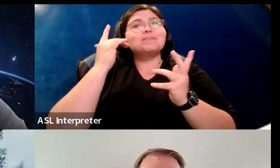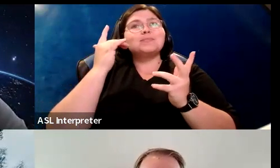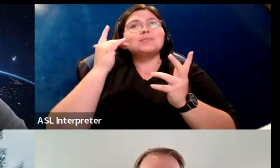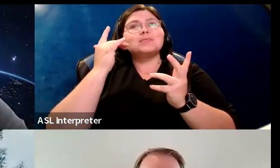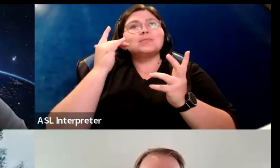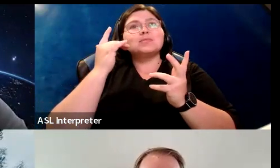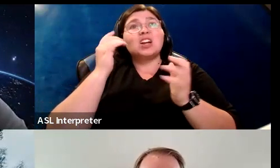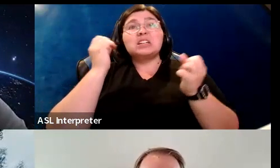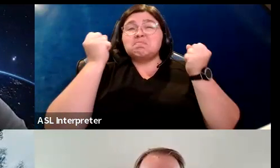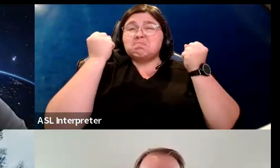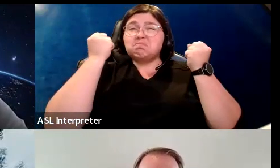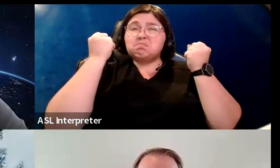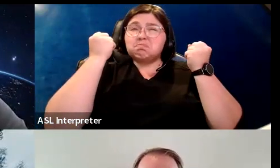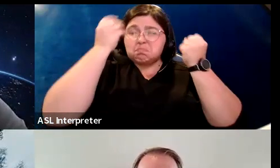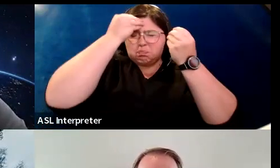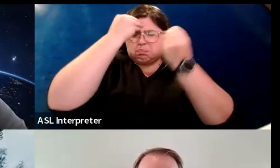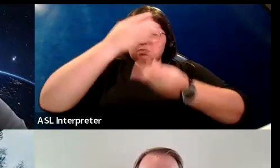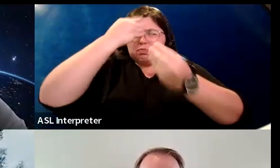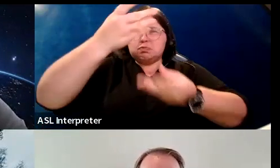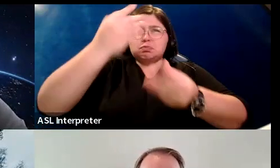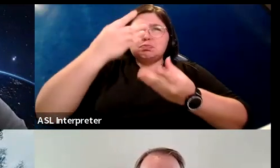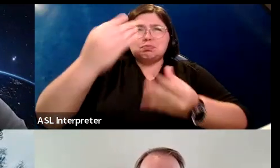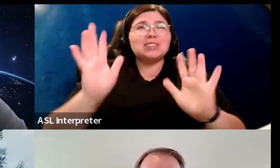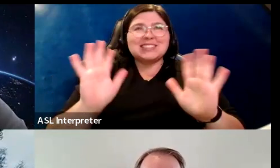hose of information coming at us is good for everybody's learning.